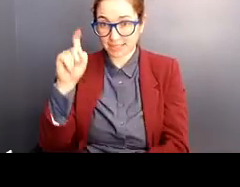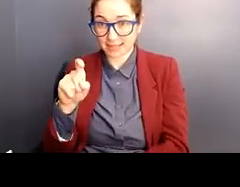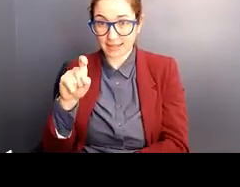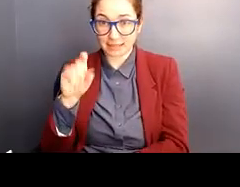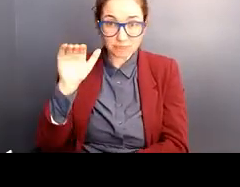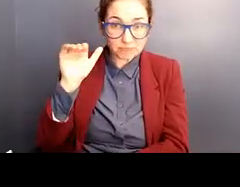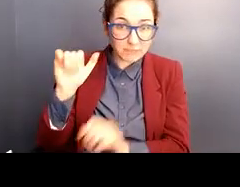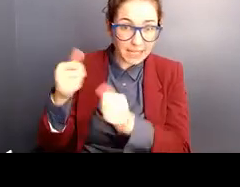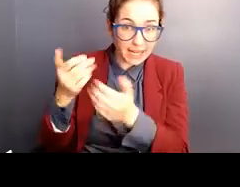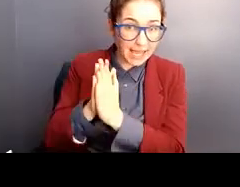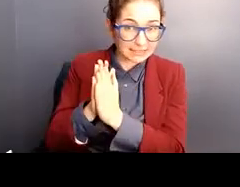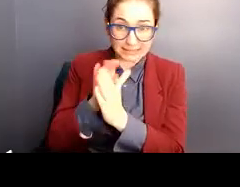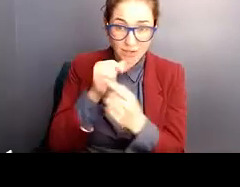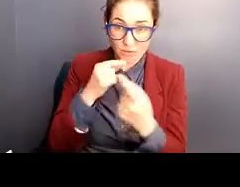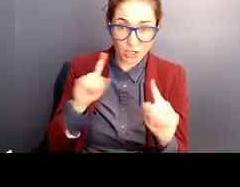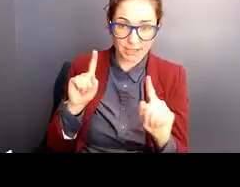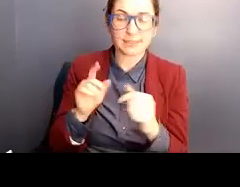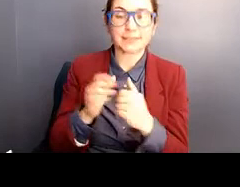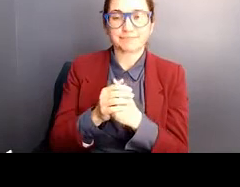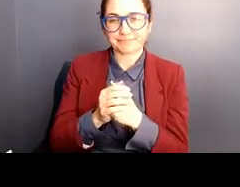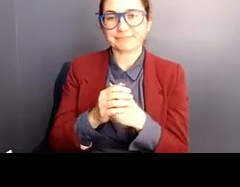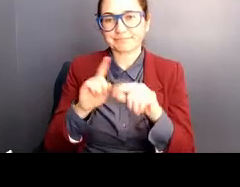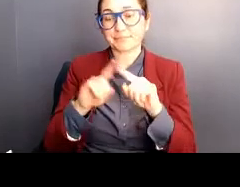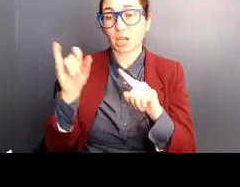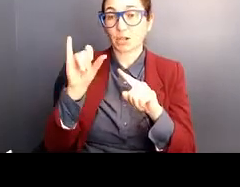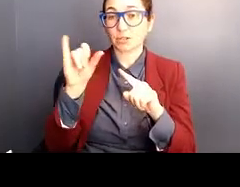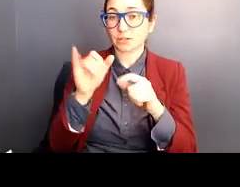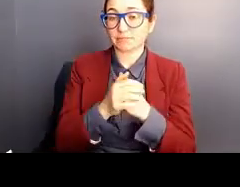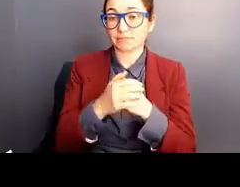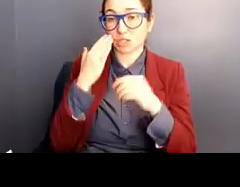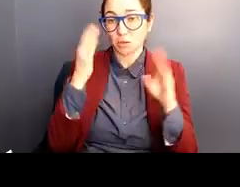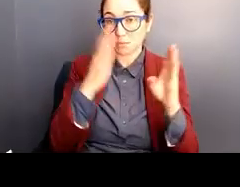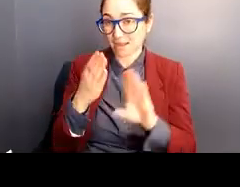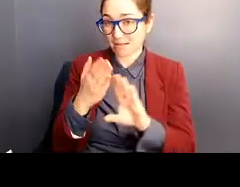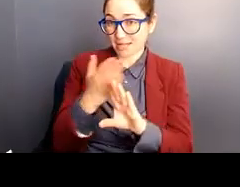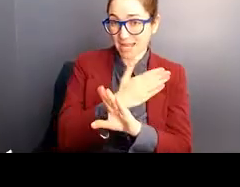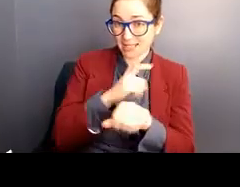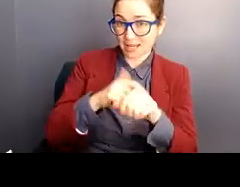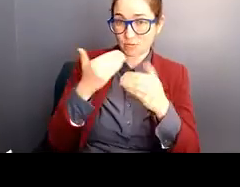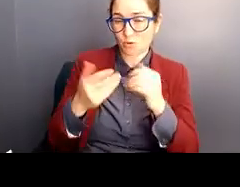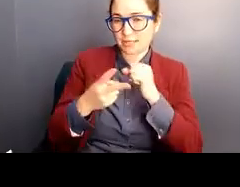it's not working. But also plan ahead and save a little time before